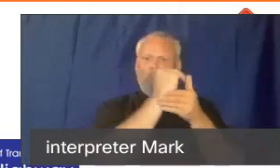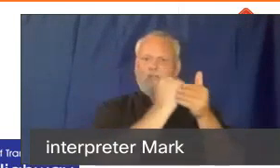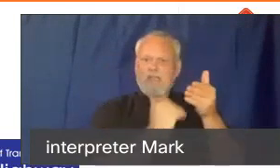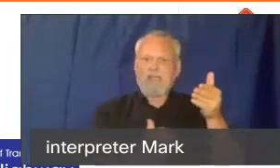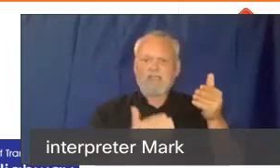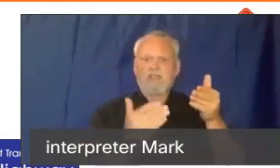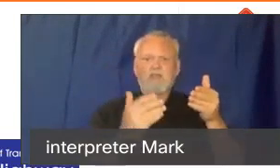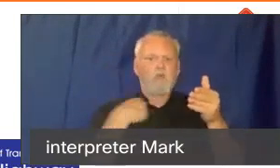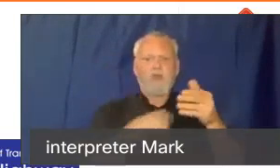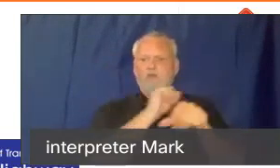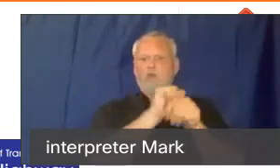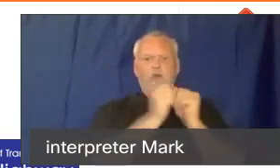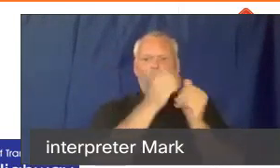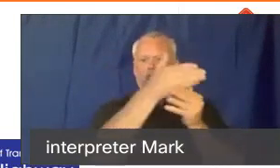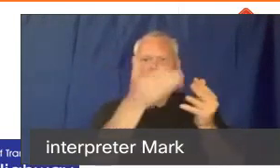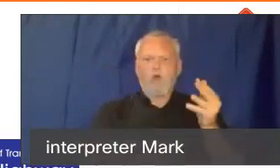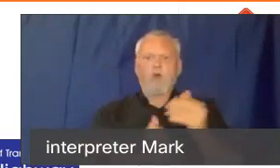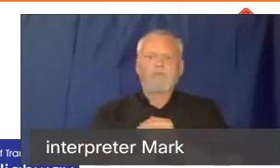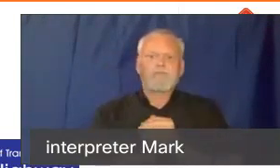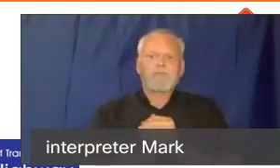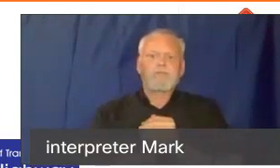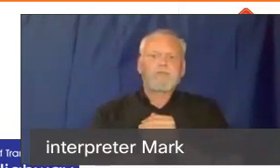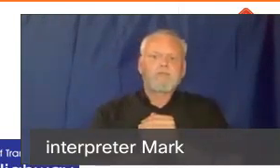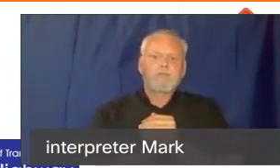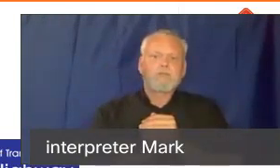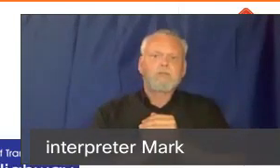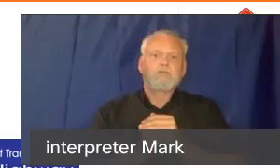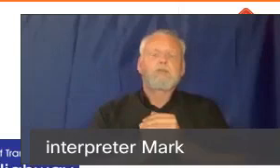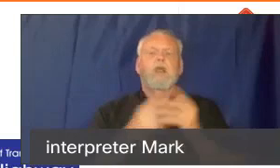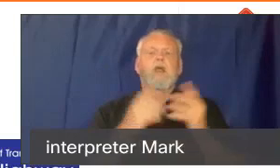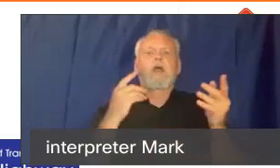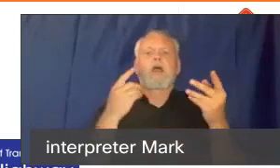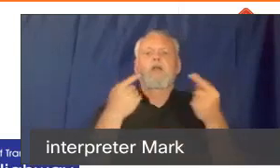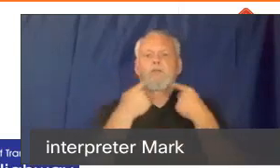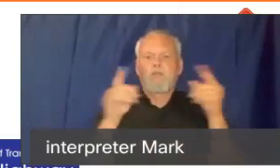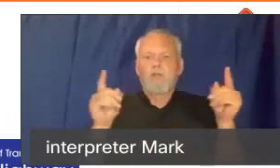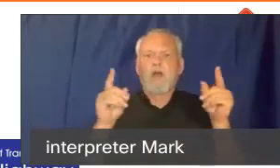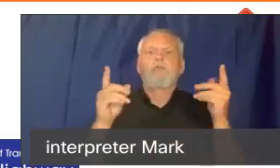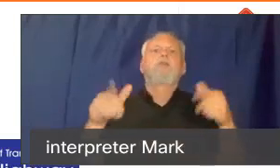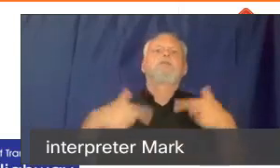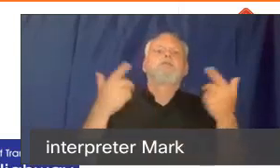As you guys as well, public resident who live on the trail or the neighborhood.